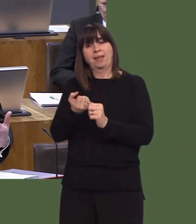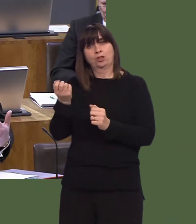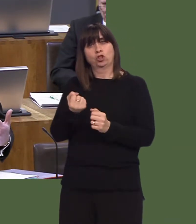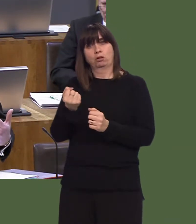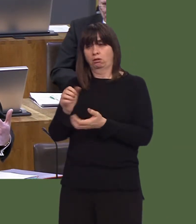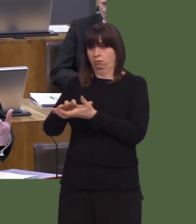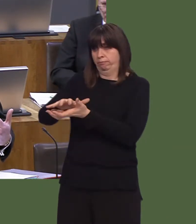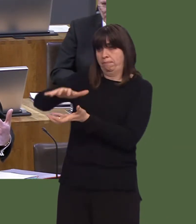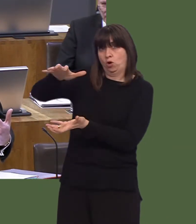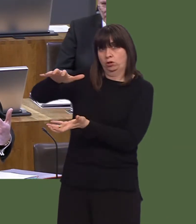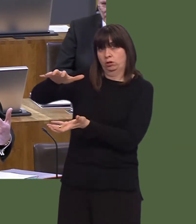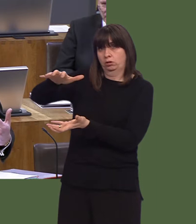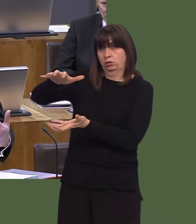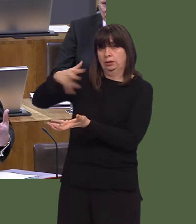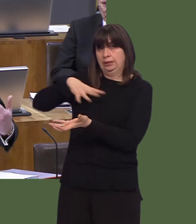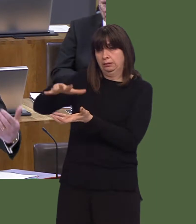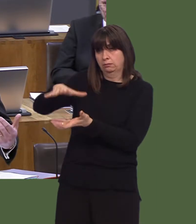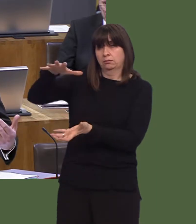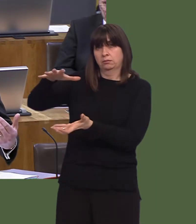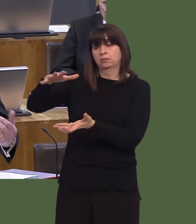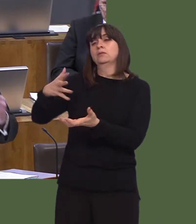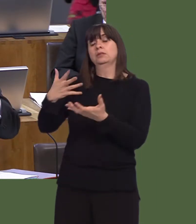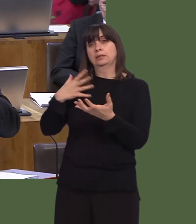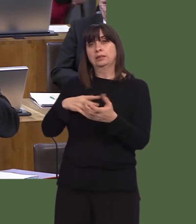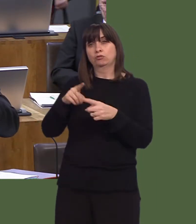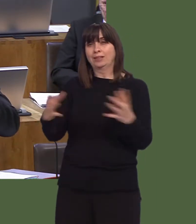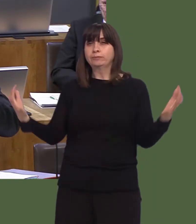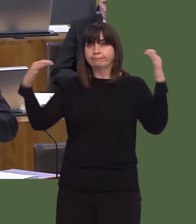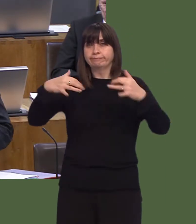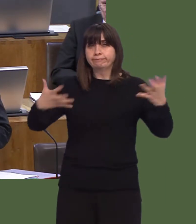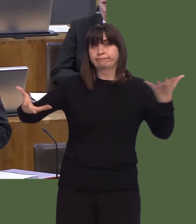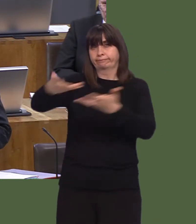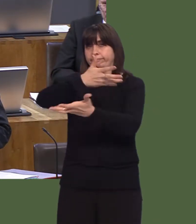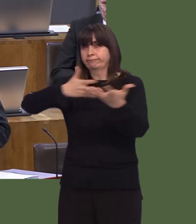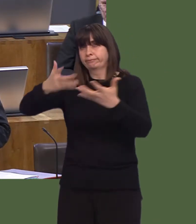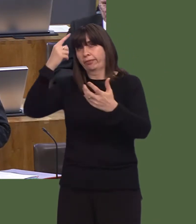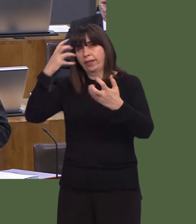scheme, and, secondly, to help to bring people together to see whether thereís a way forward on this.